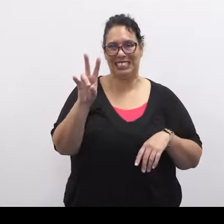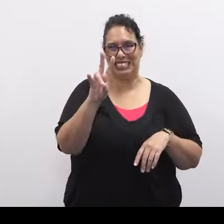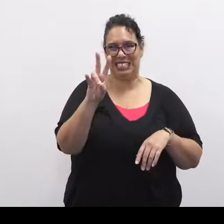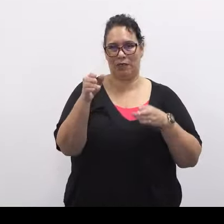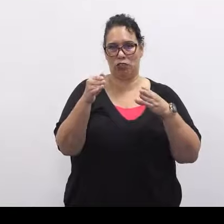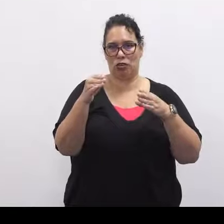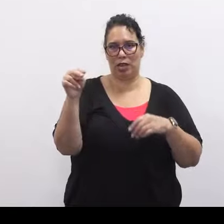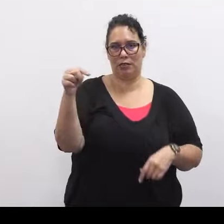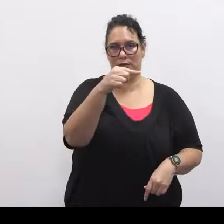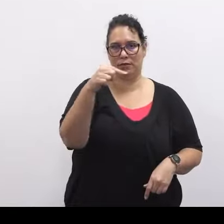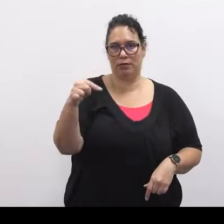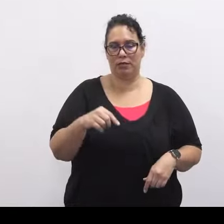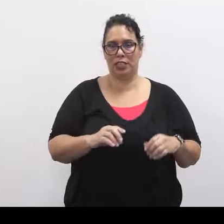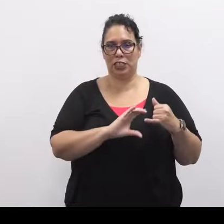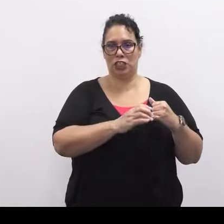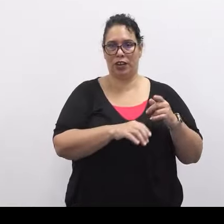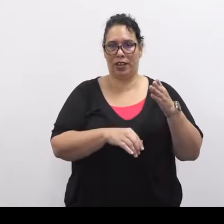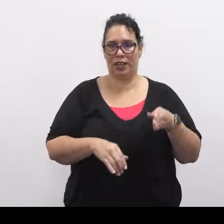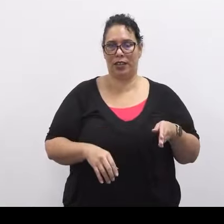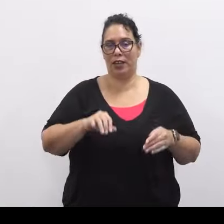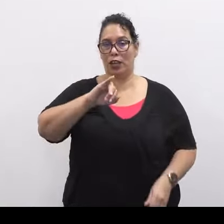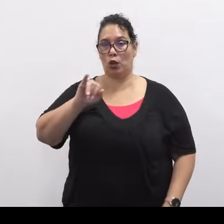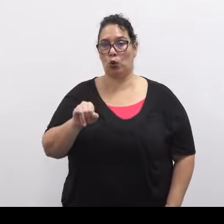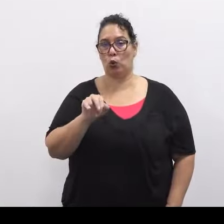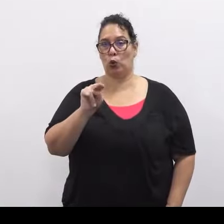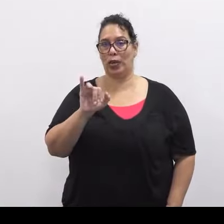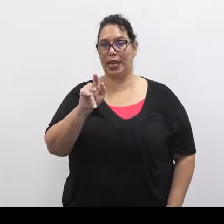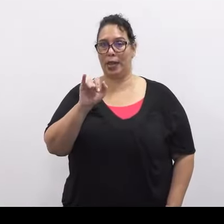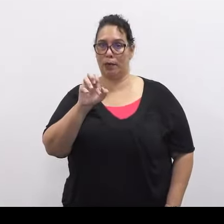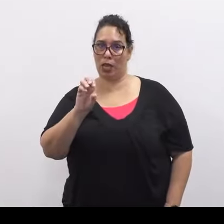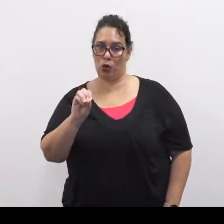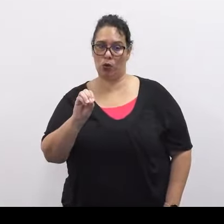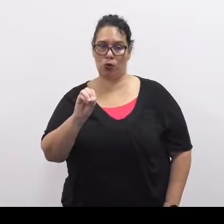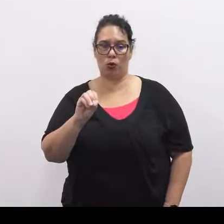Cherry to the west, Quin Beto, Caroll Park east and Redondo to the east.